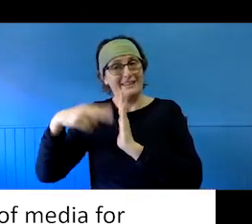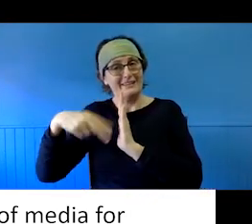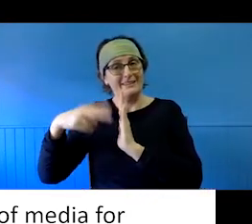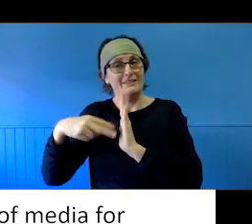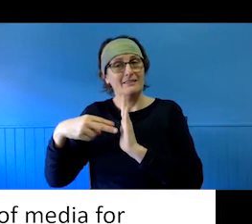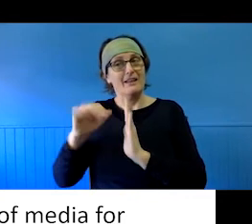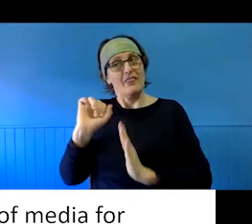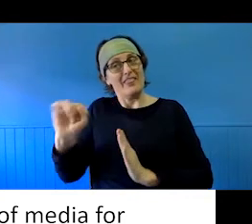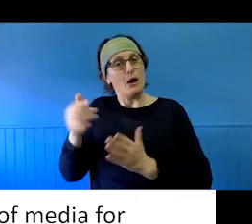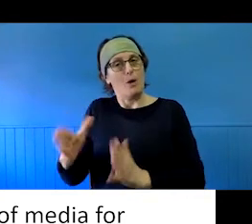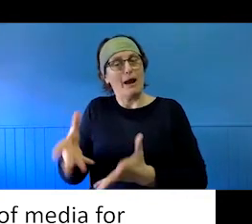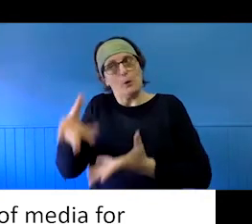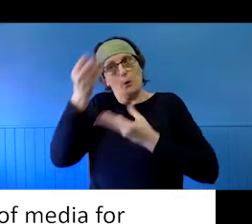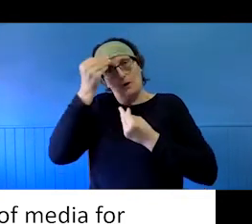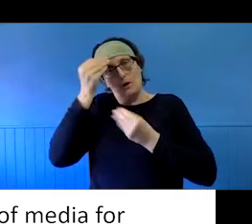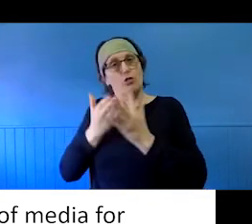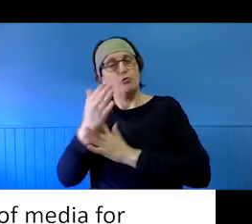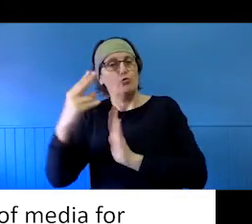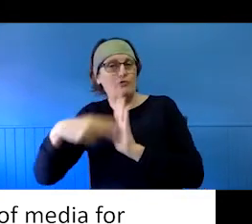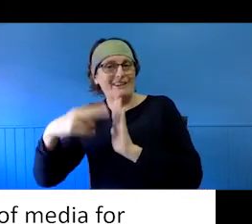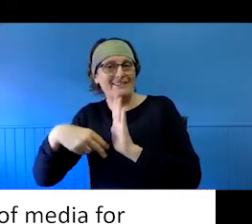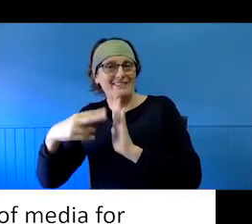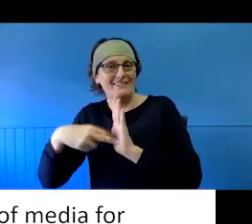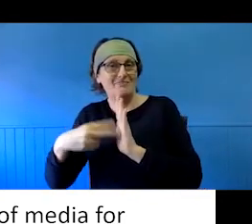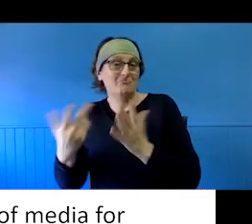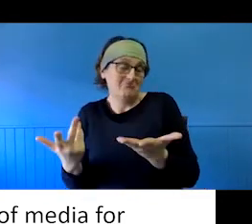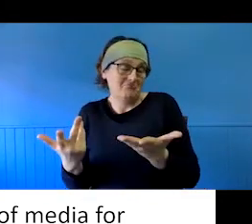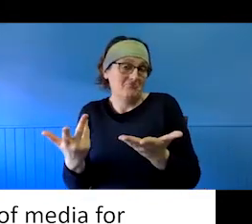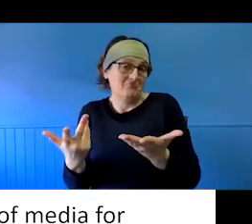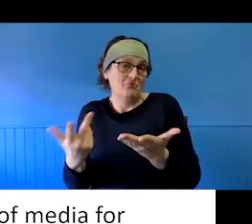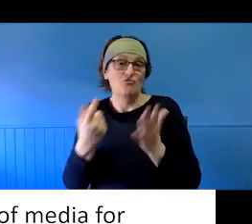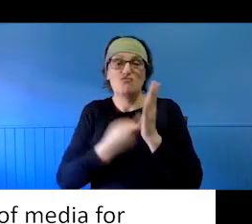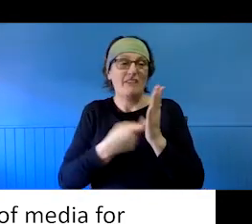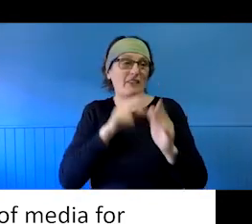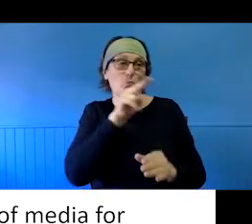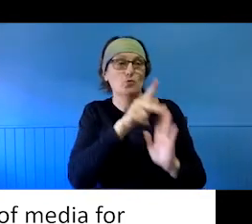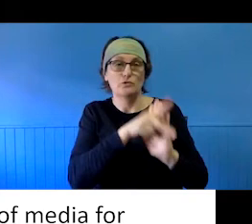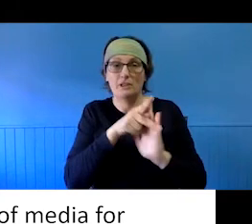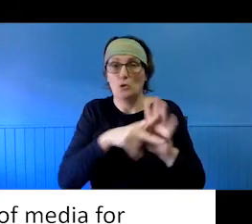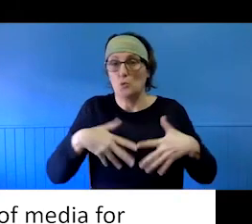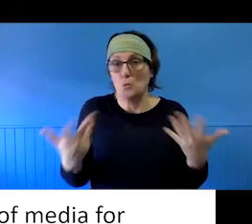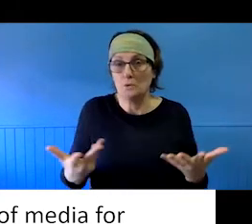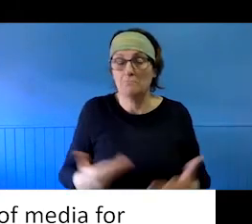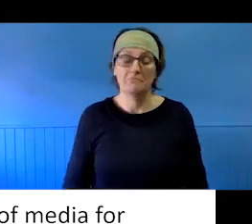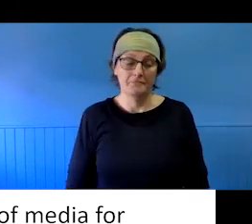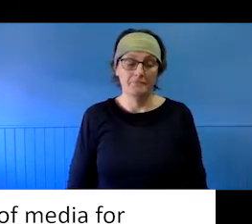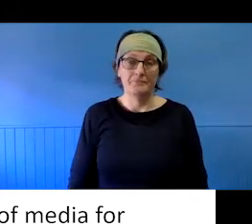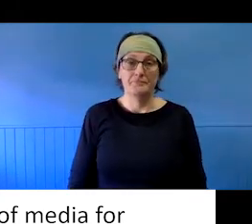approach that works best for them and so they might want to have those text pieces.